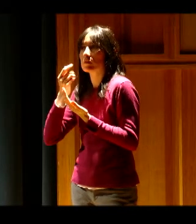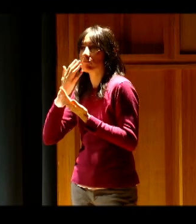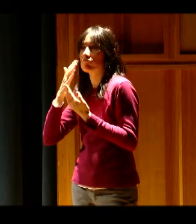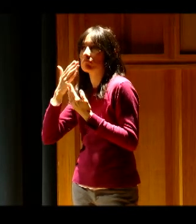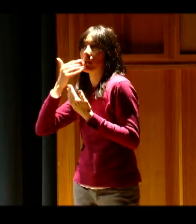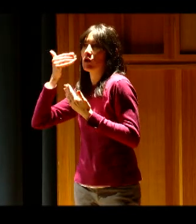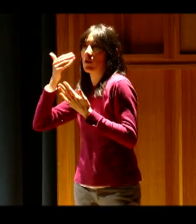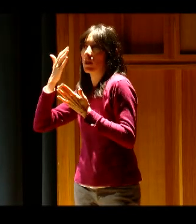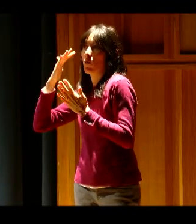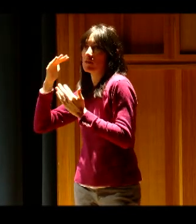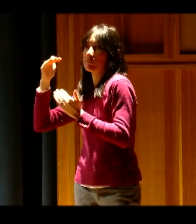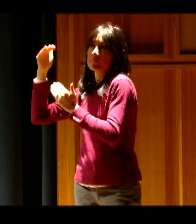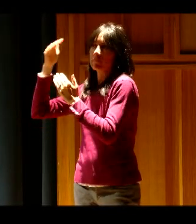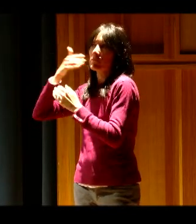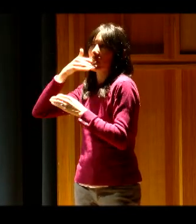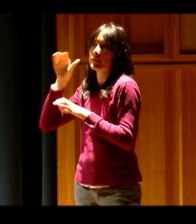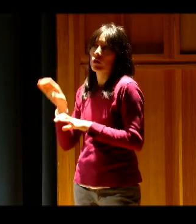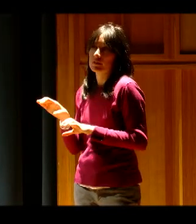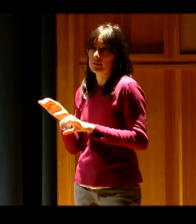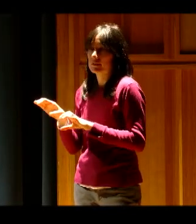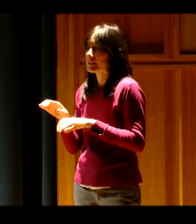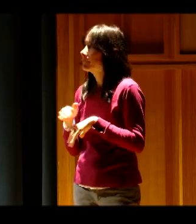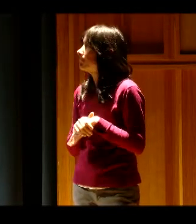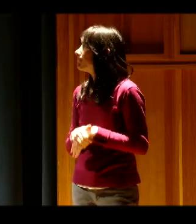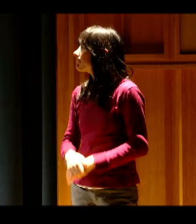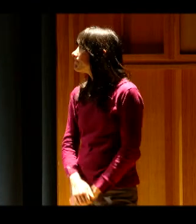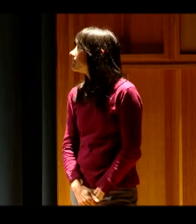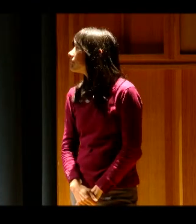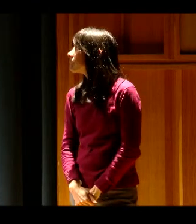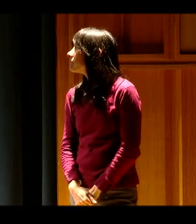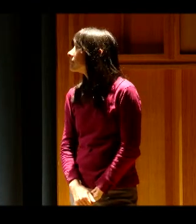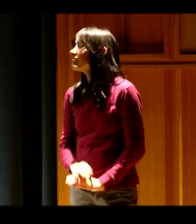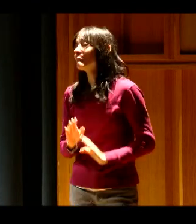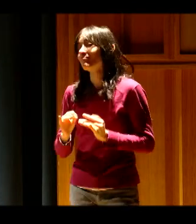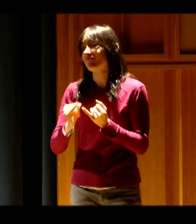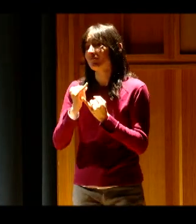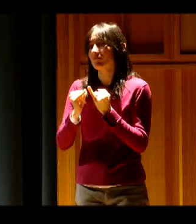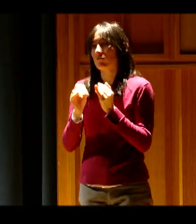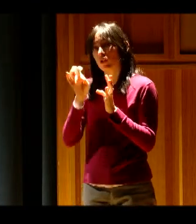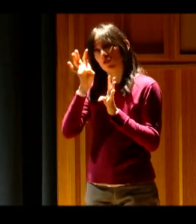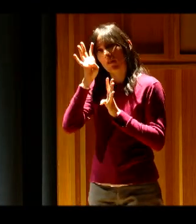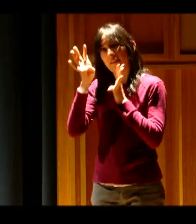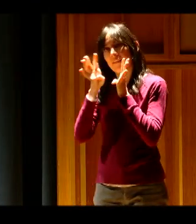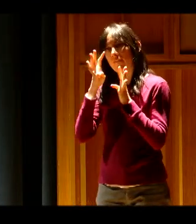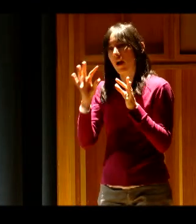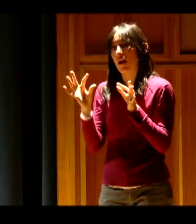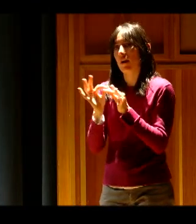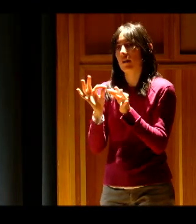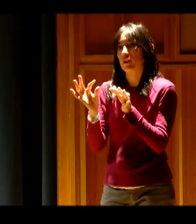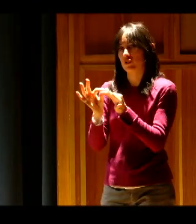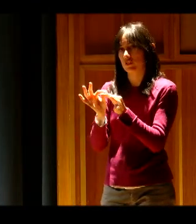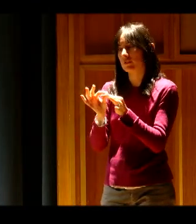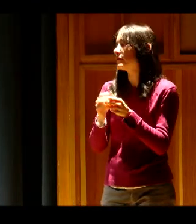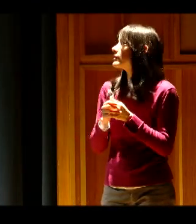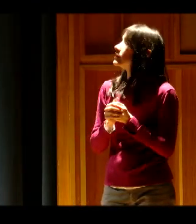Finally, there's creative connections now, this is where we have I think I've done the most learning.